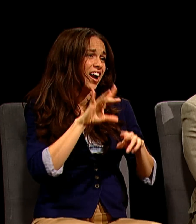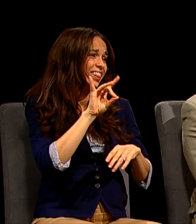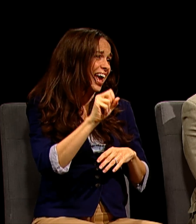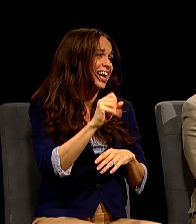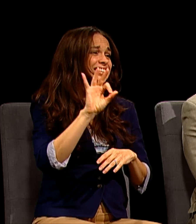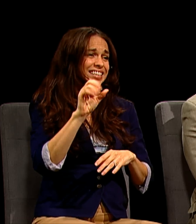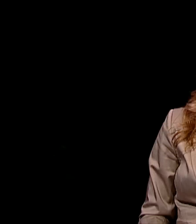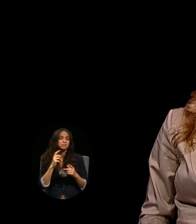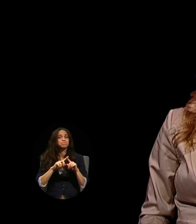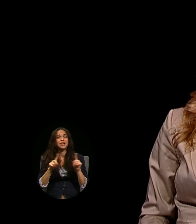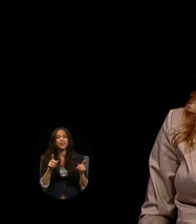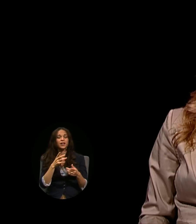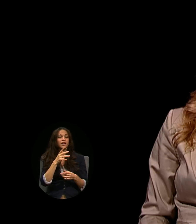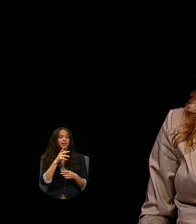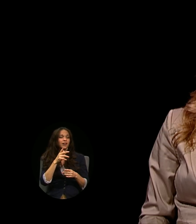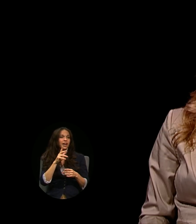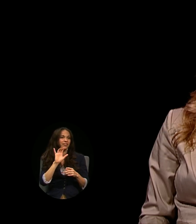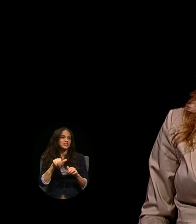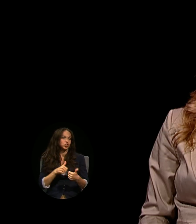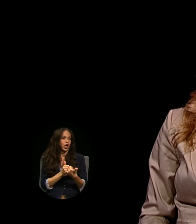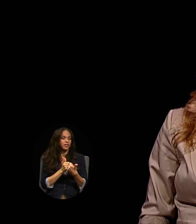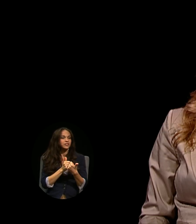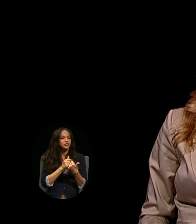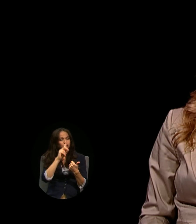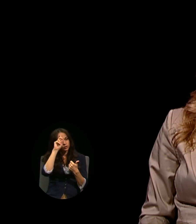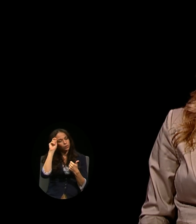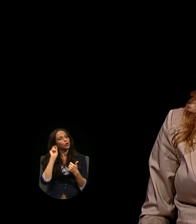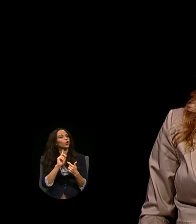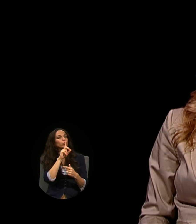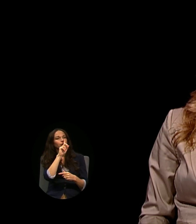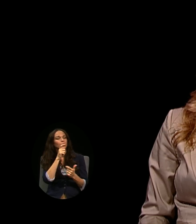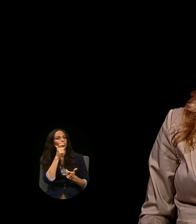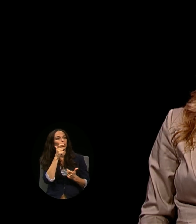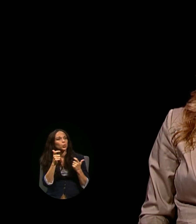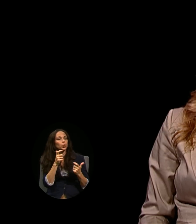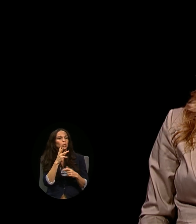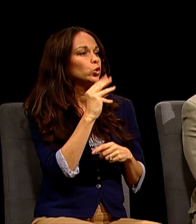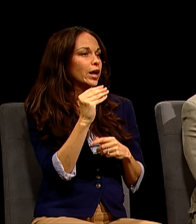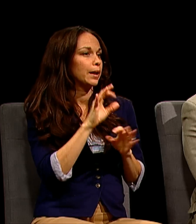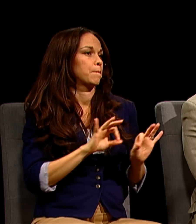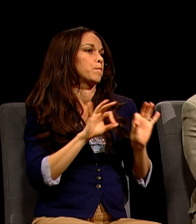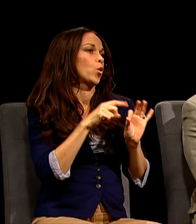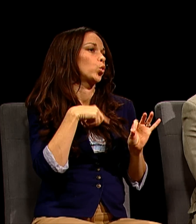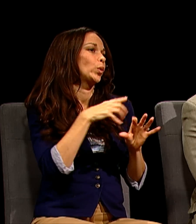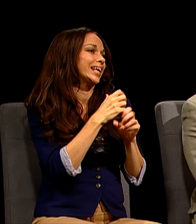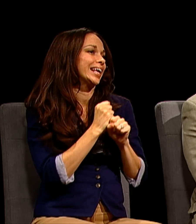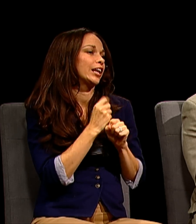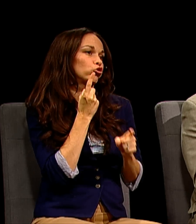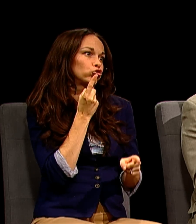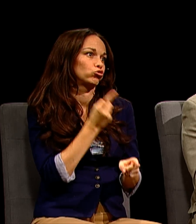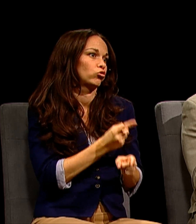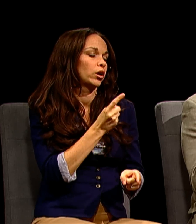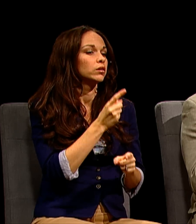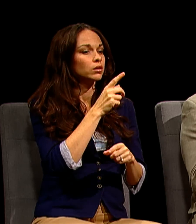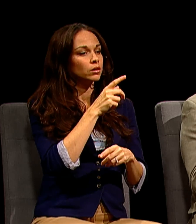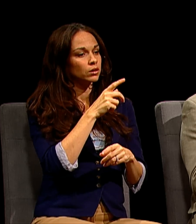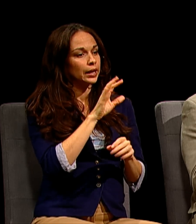We had a lot of fun in 80s and 90s. But the challenge is there, because it is huge and it's important that we get it right.